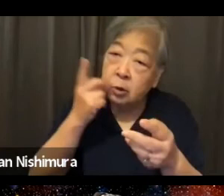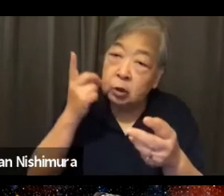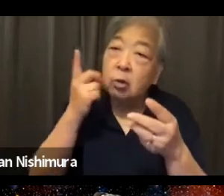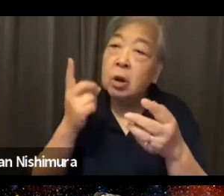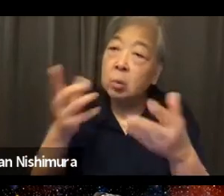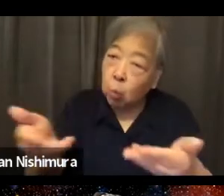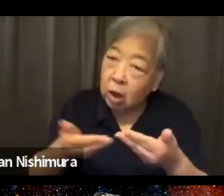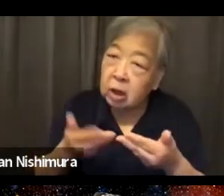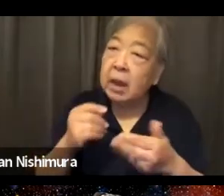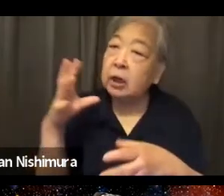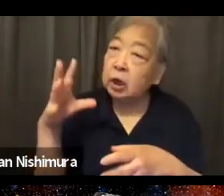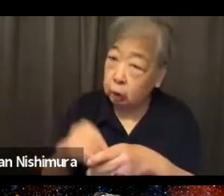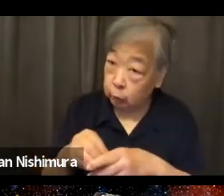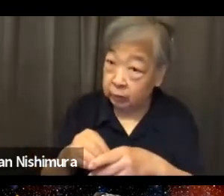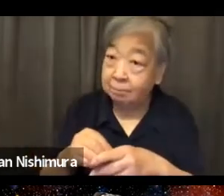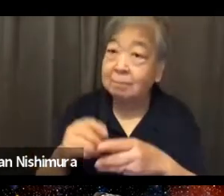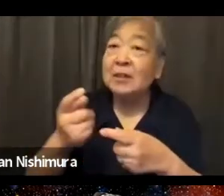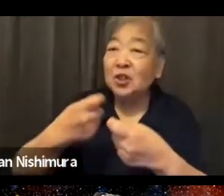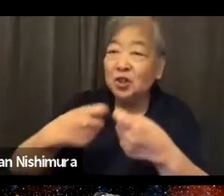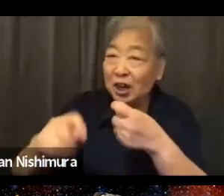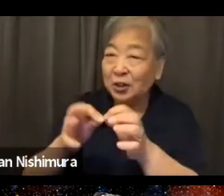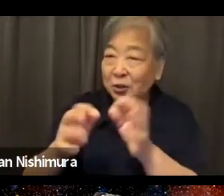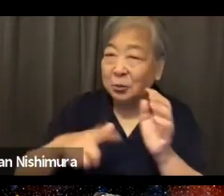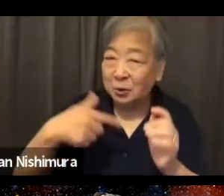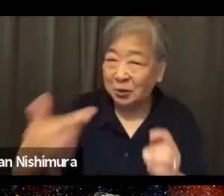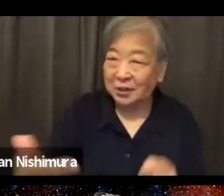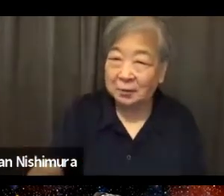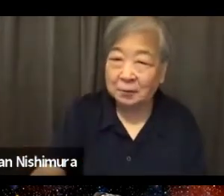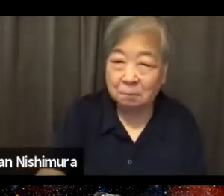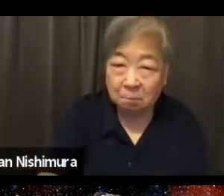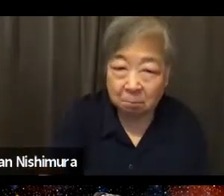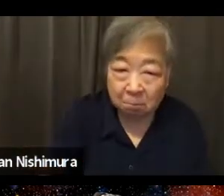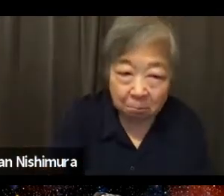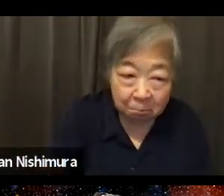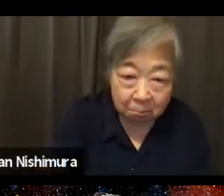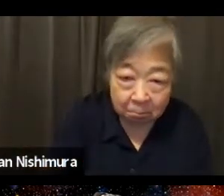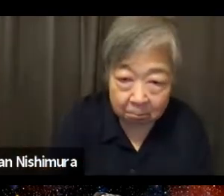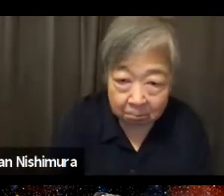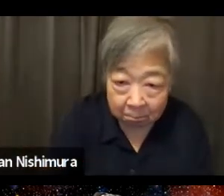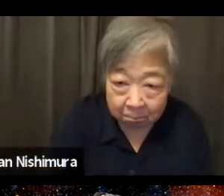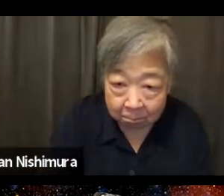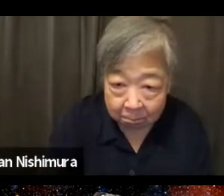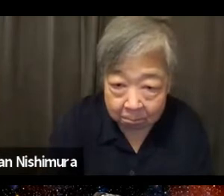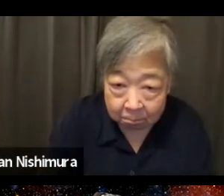And the final thing is making sure that we are continually educating ourselves and others.